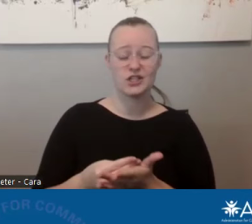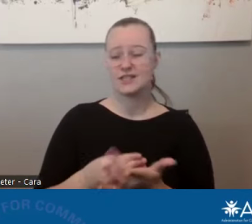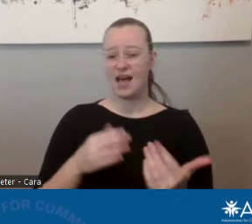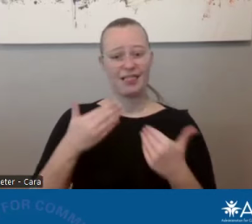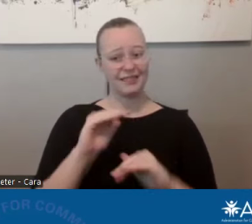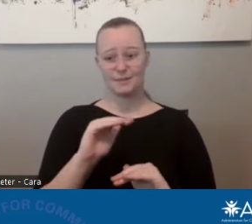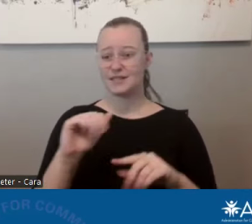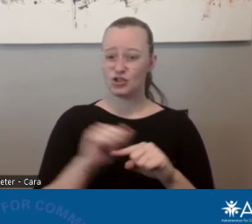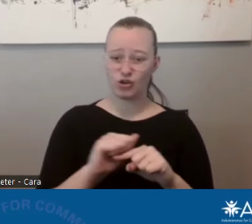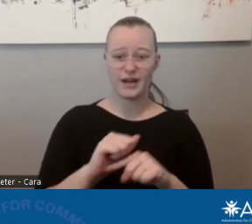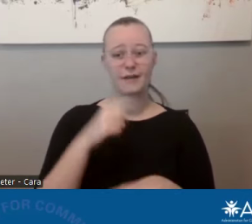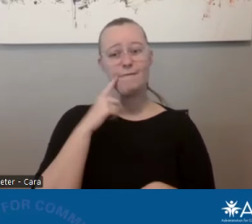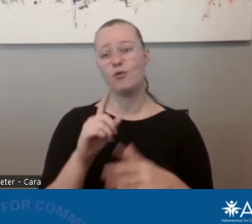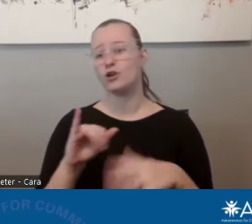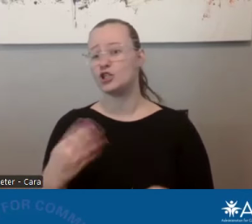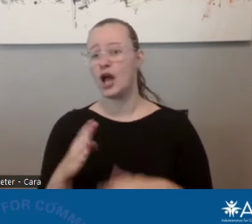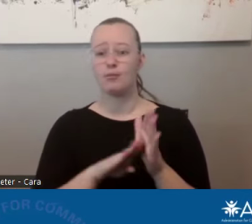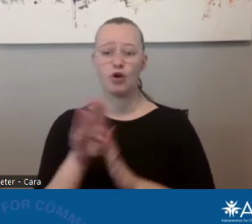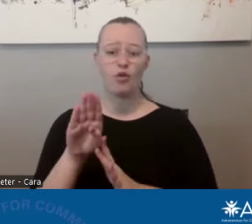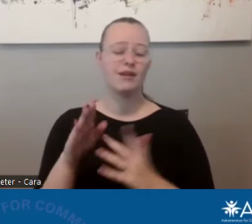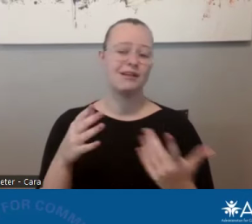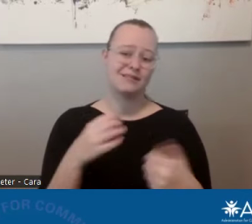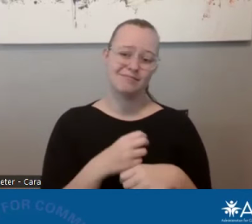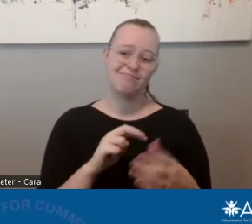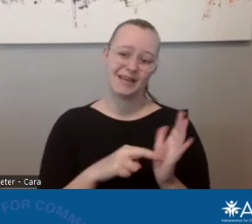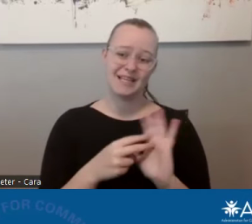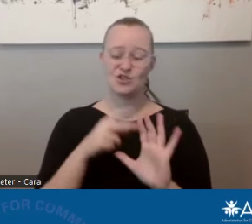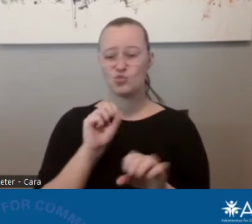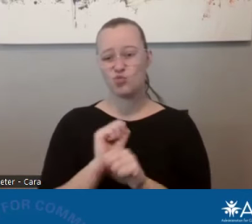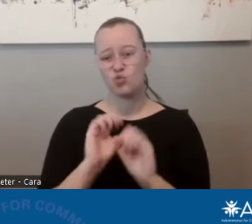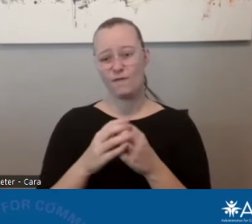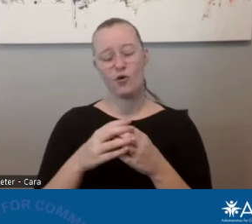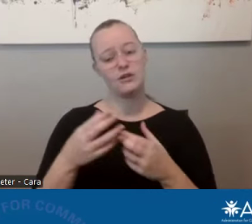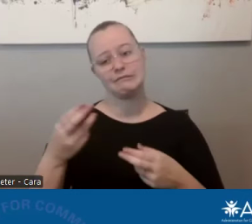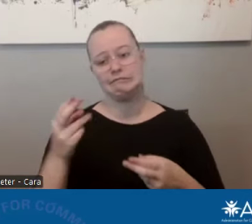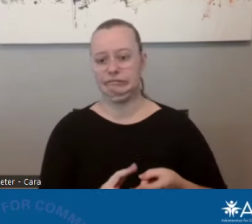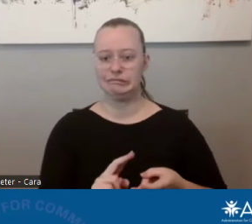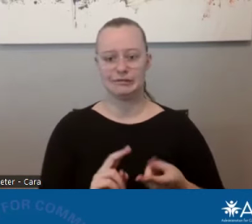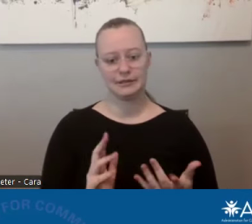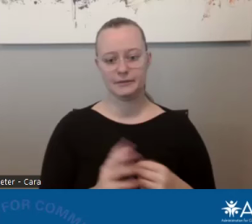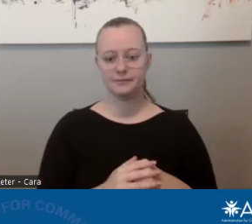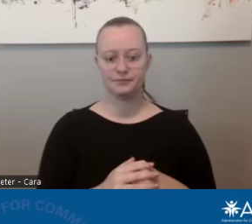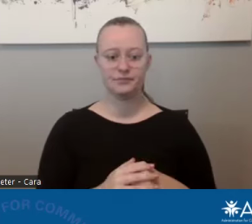for job growth, leading to a workforce shortage. As demand for direct care workers continues to grow.